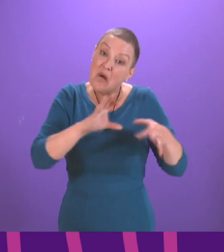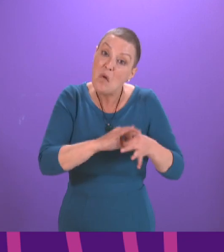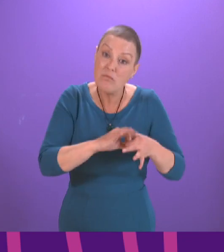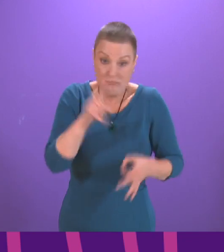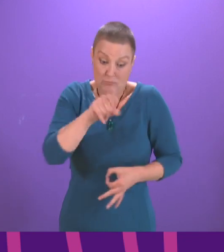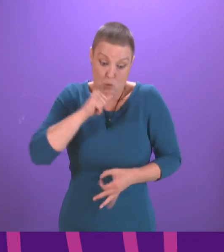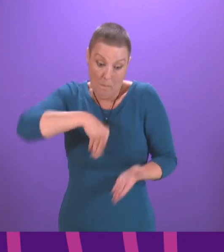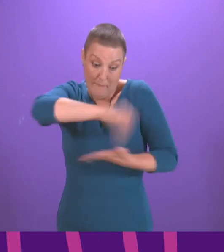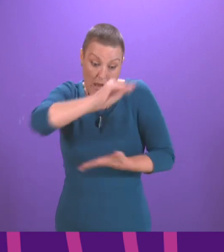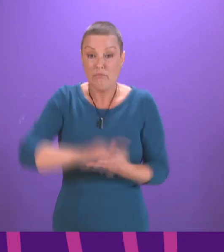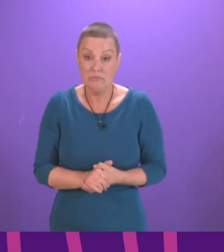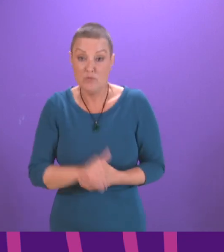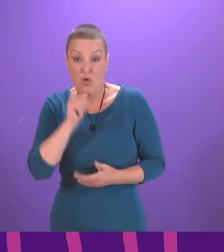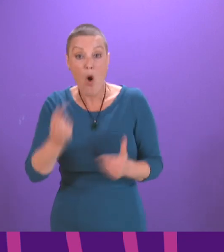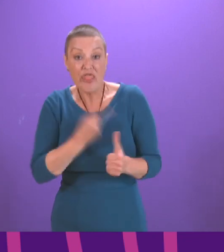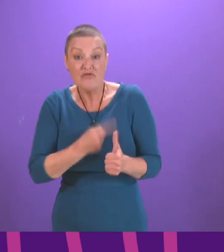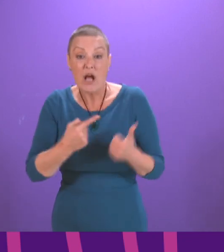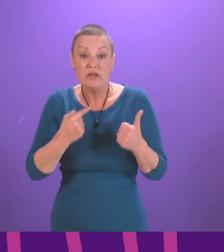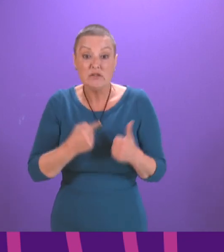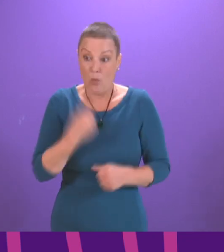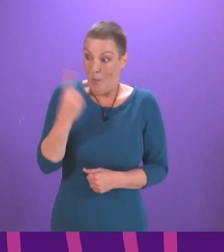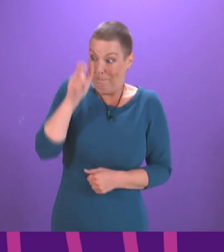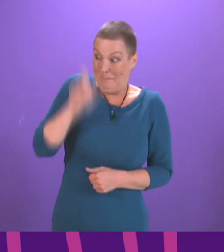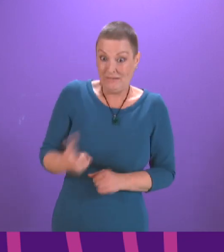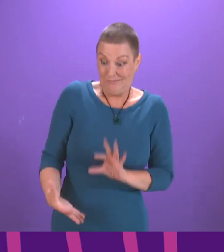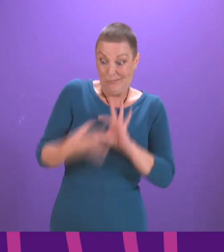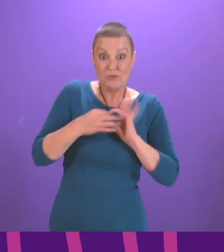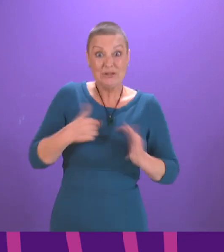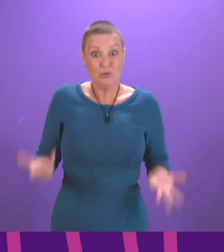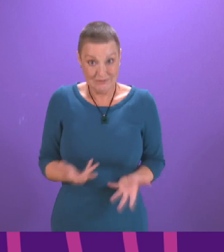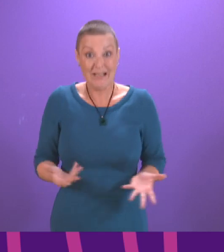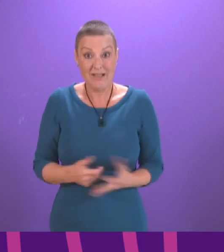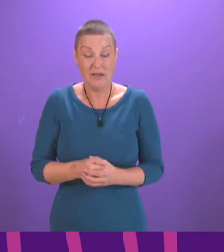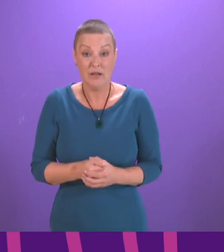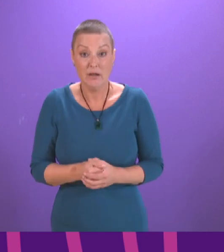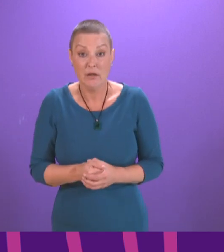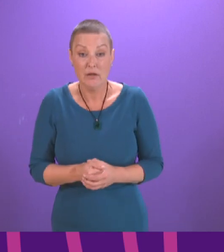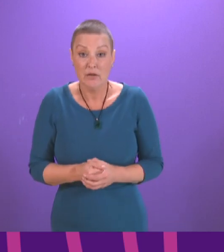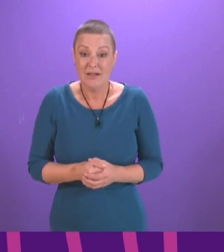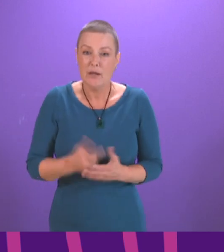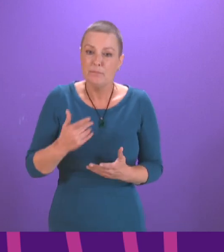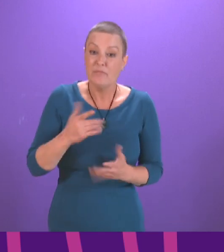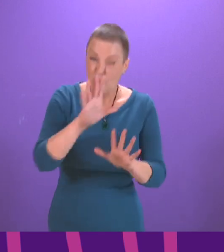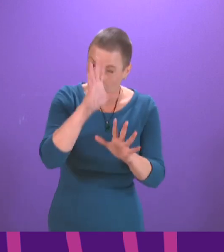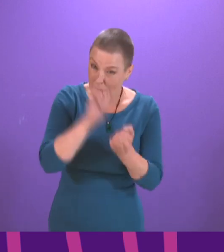Someone who works in a well-known pub chain got in touch with me today—I will not name